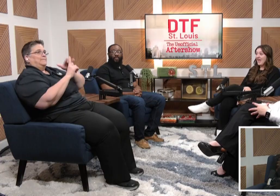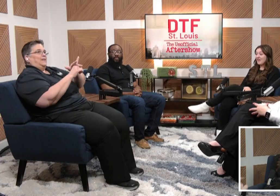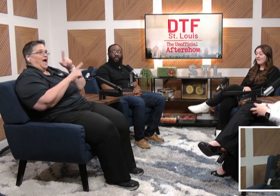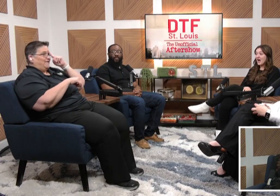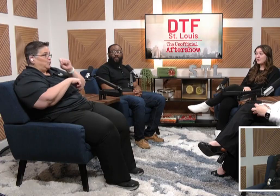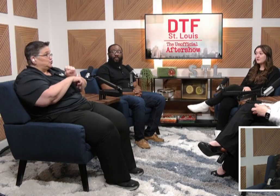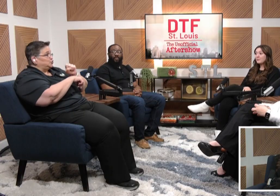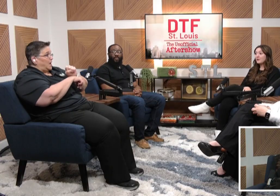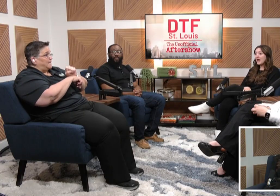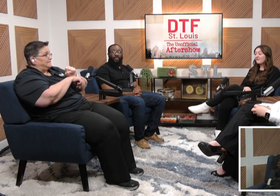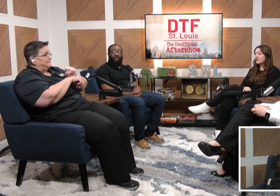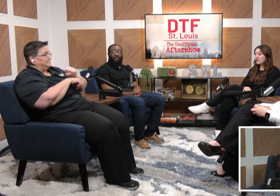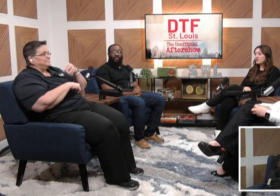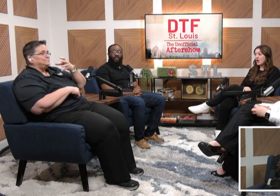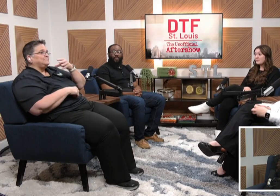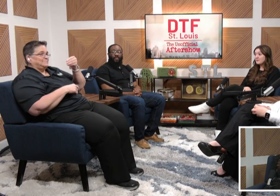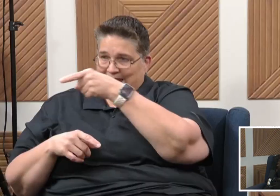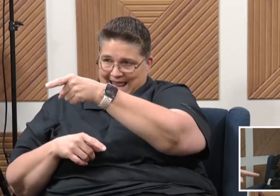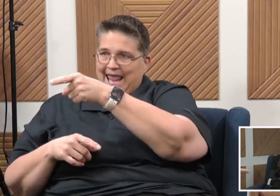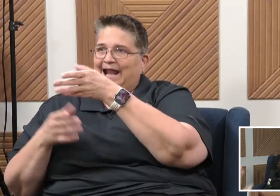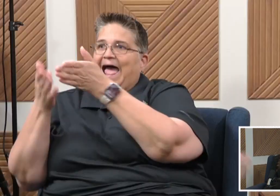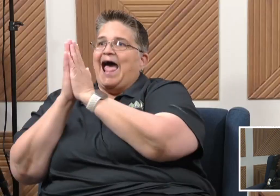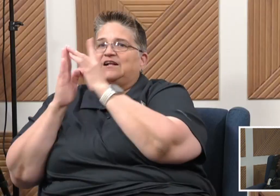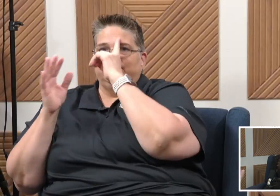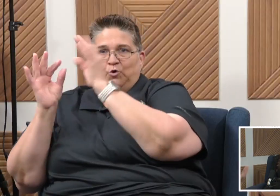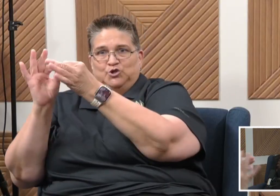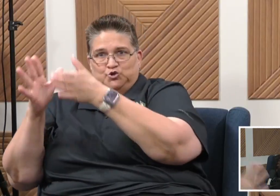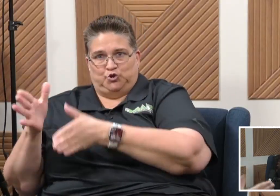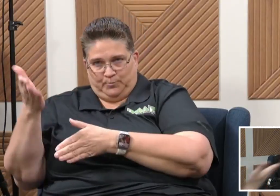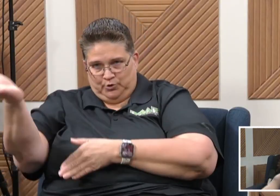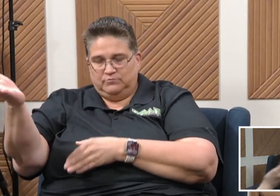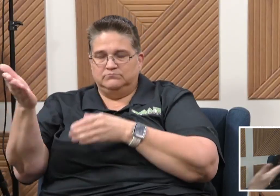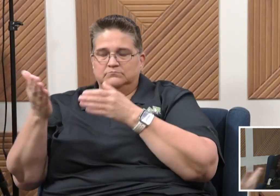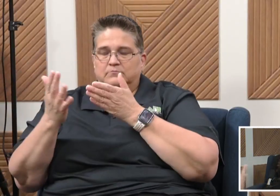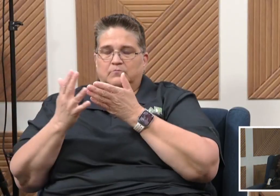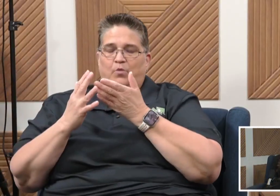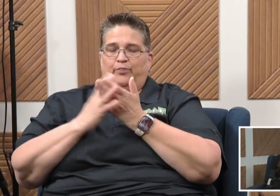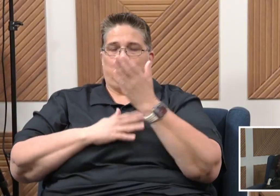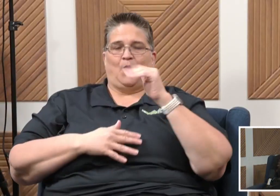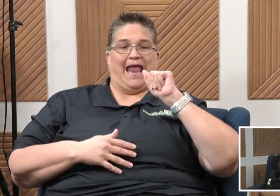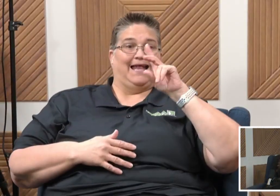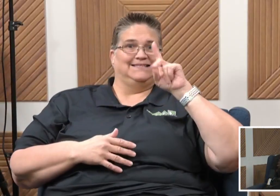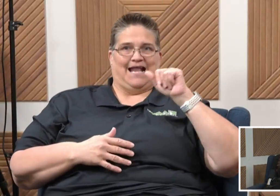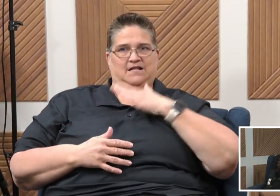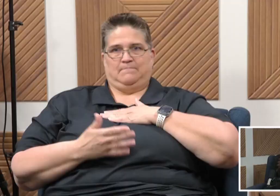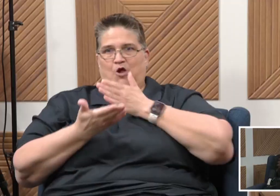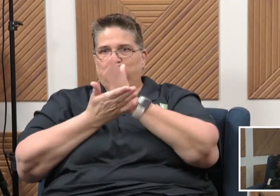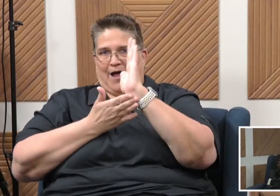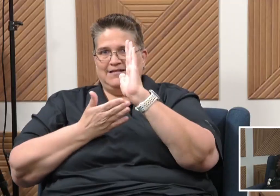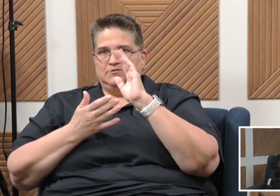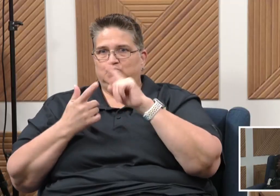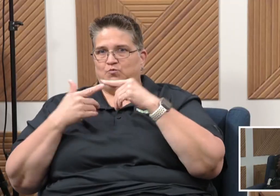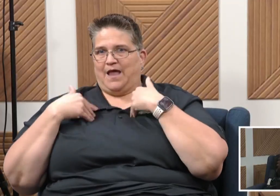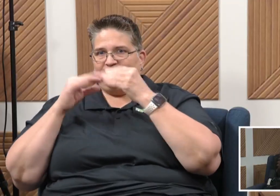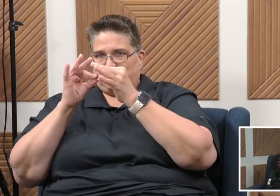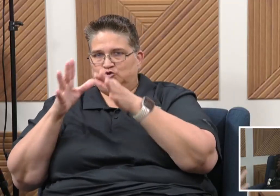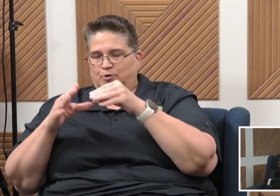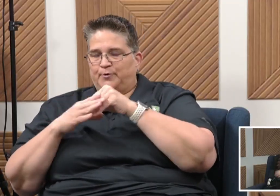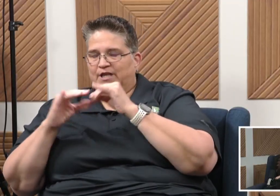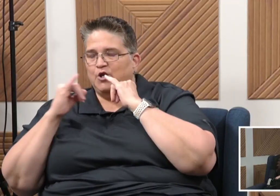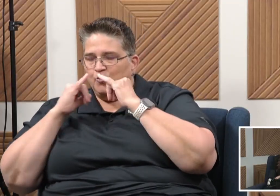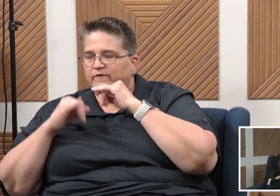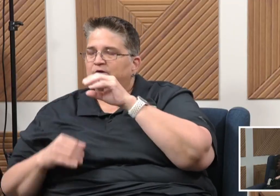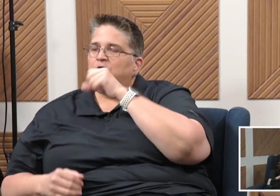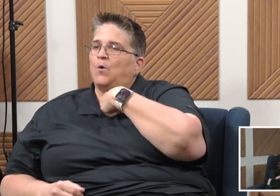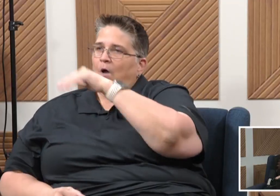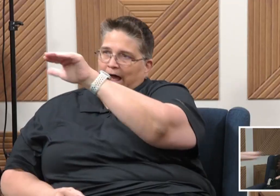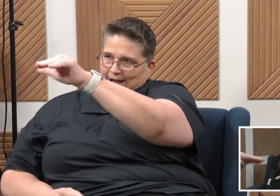If I were to apply for a job and I were to ask for an interpreter through the ADA, it is my right to have an interpreter in that interview.